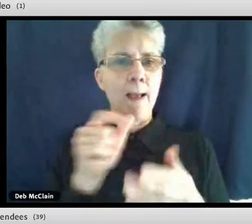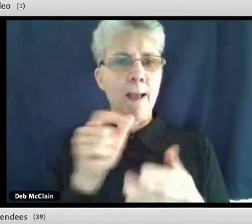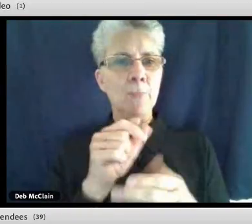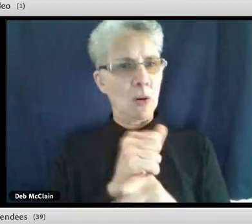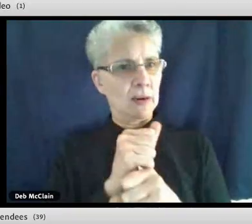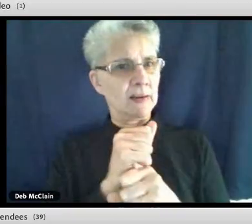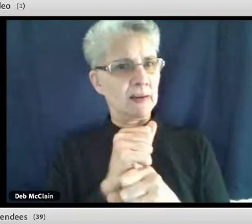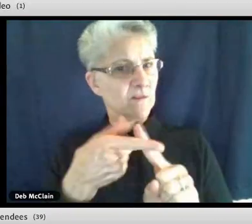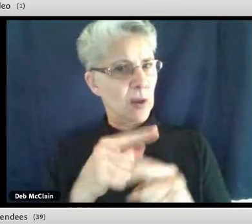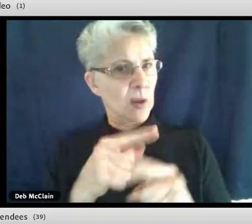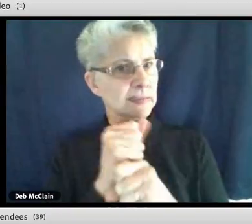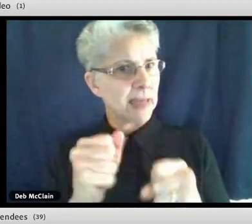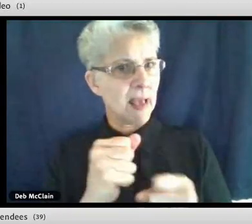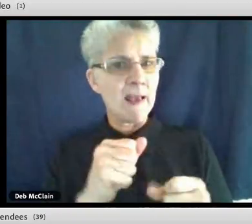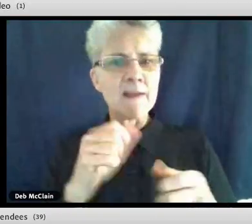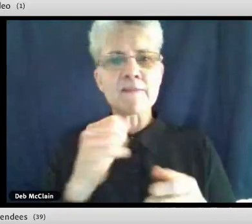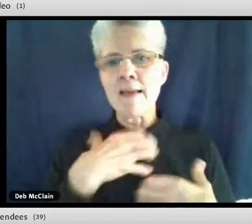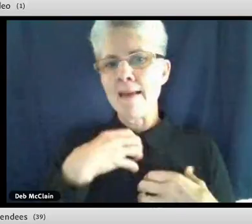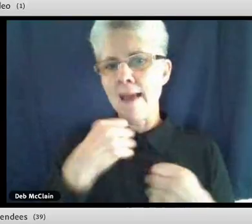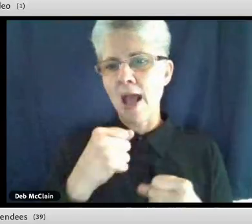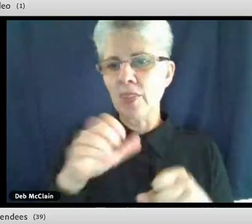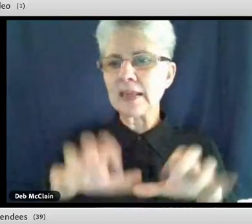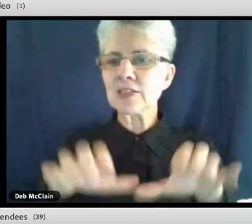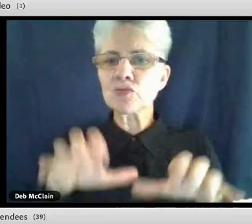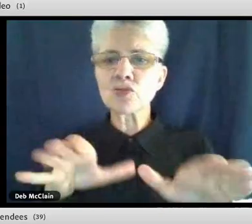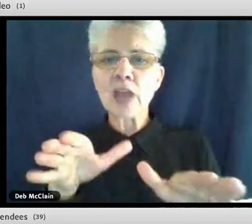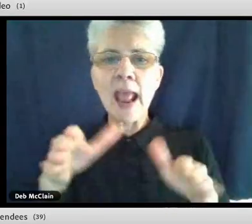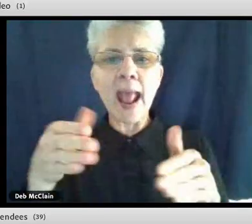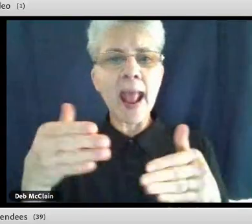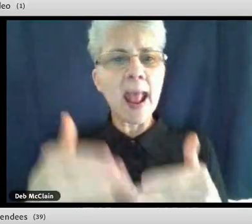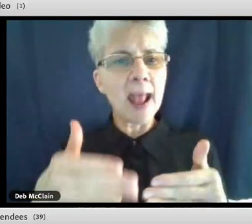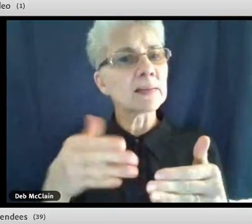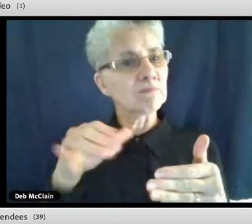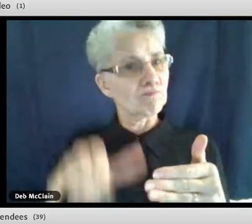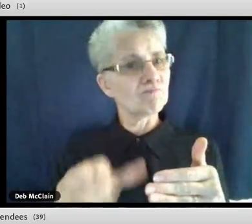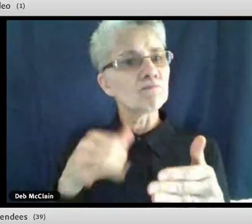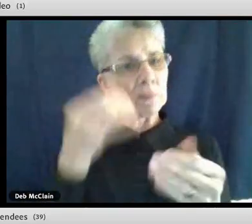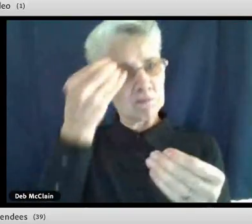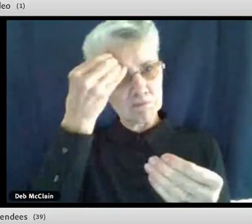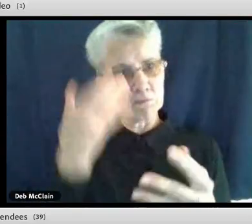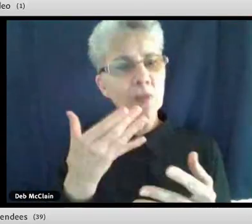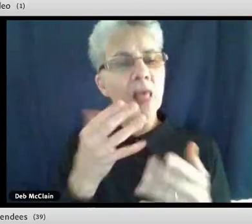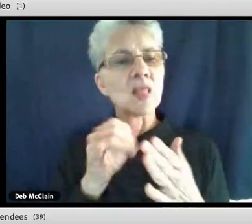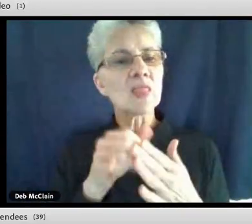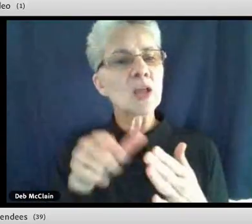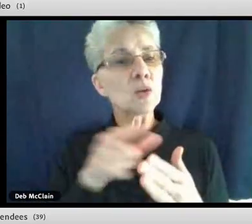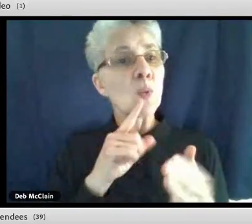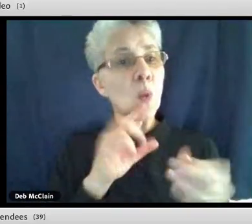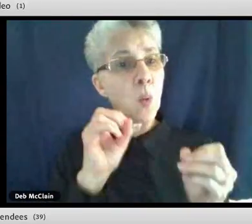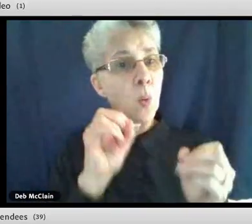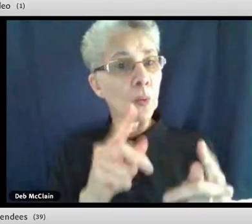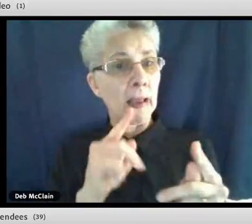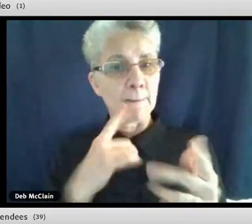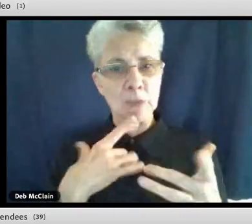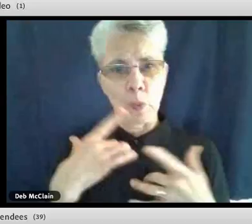so please, just chat. Sorry. Type in the chat box and just let me know how you are. I'm just kind of worried about you guys,